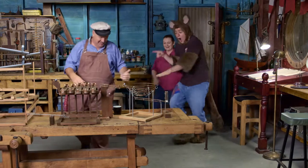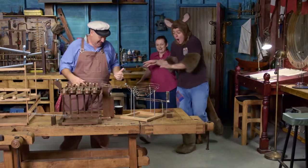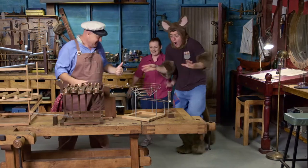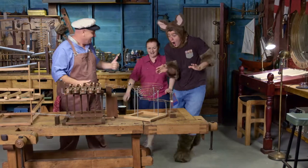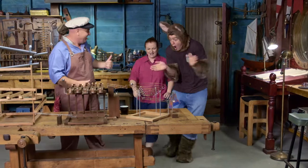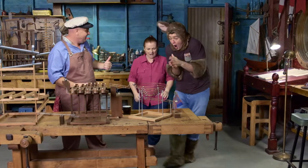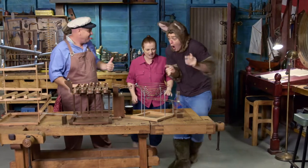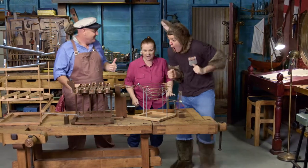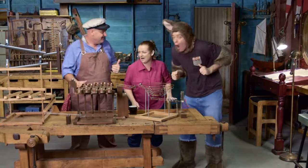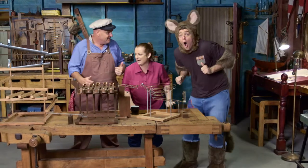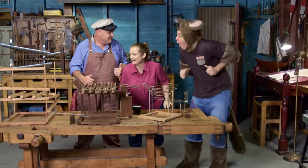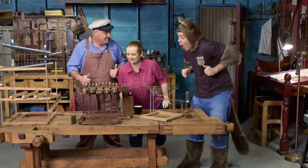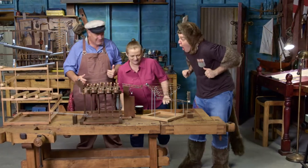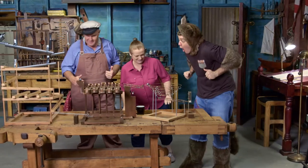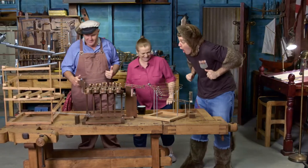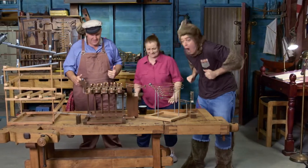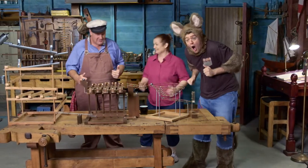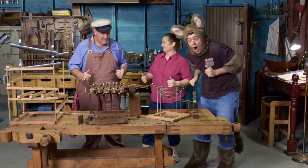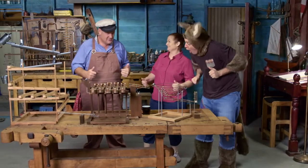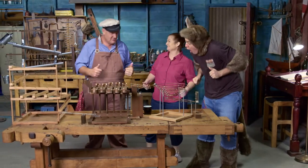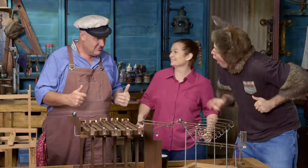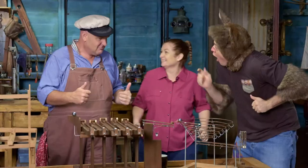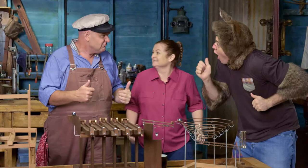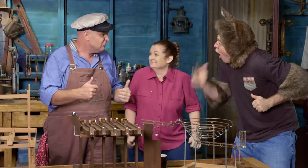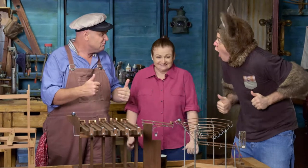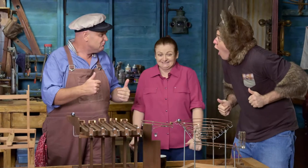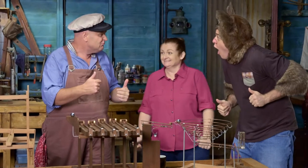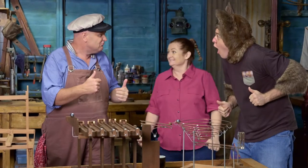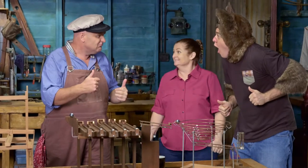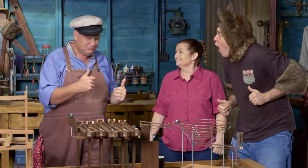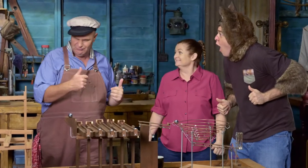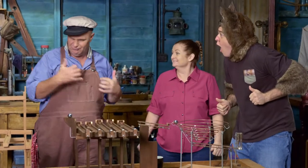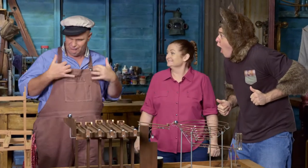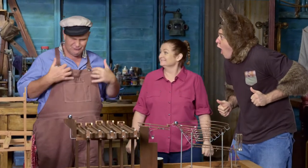Oh! Oh, wow. It looks great. Oh, yes.